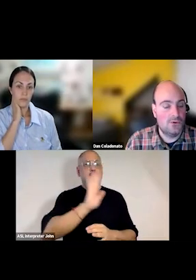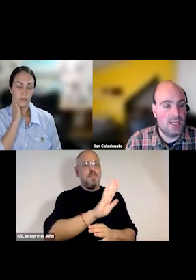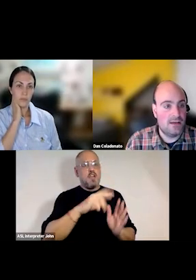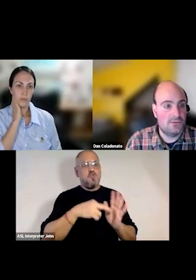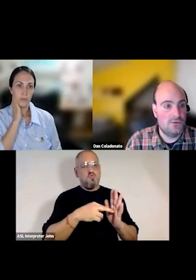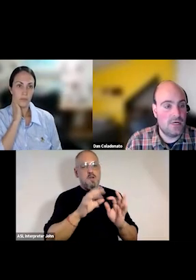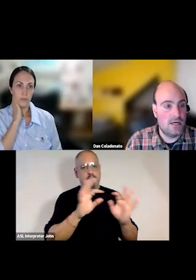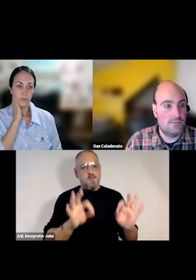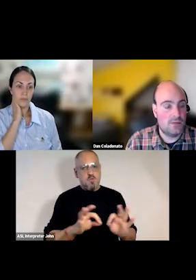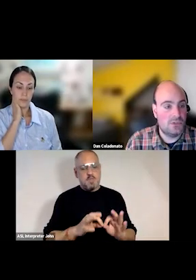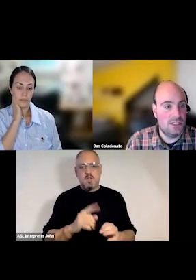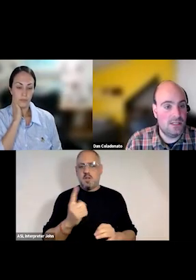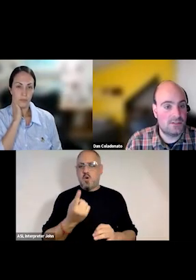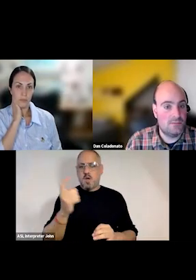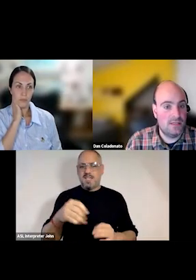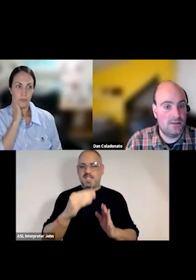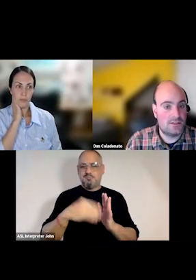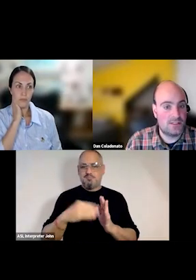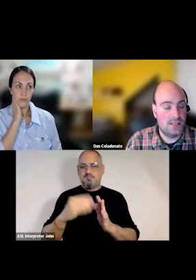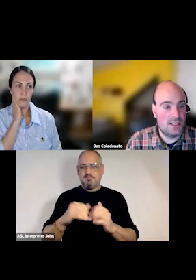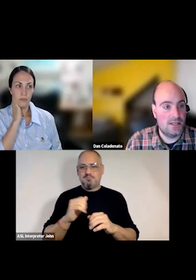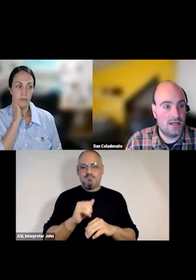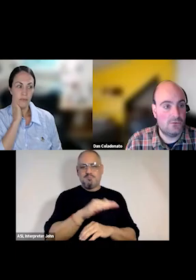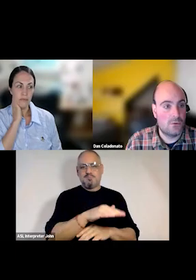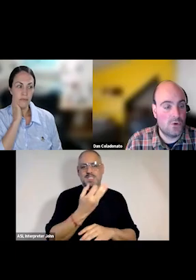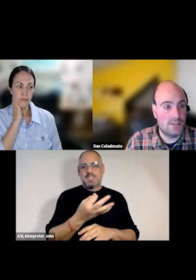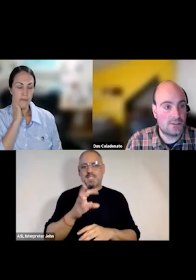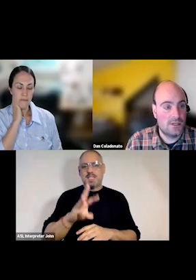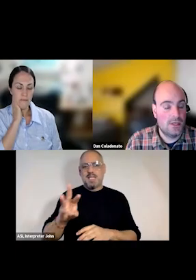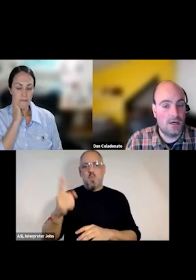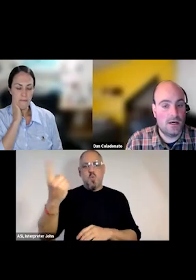You only have to complete and submit the 1699 form once